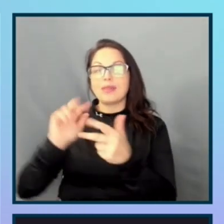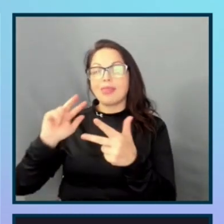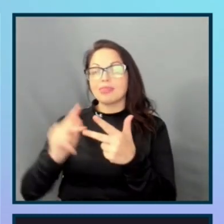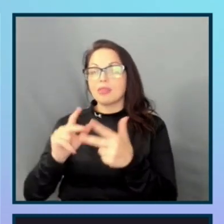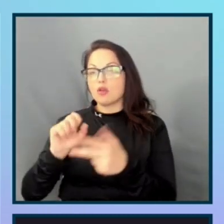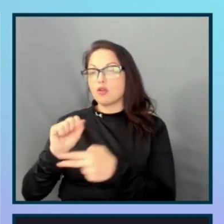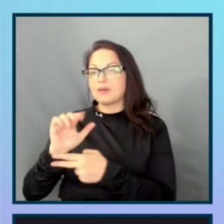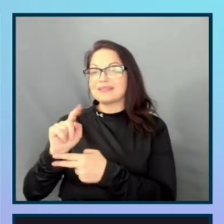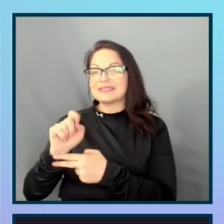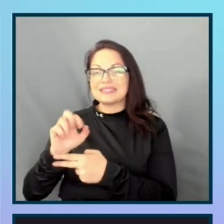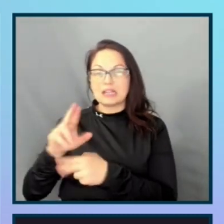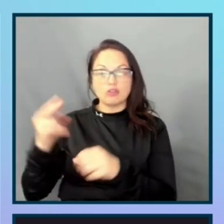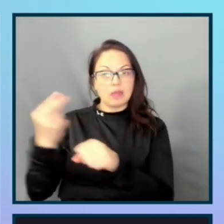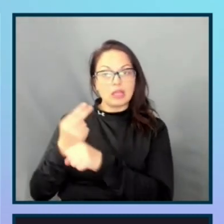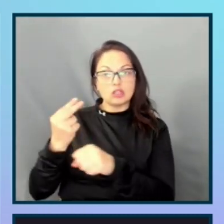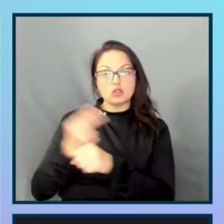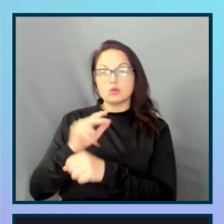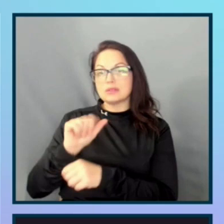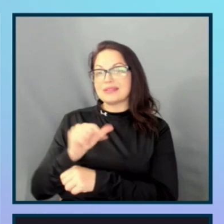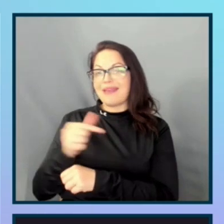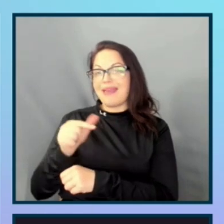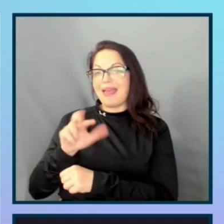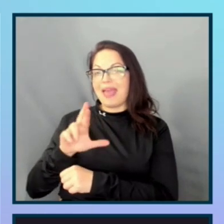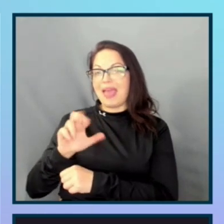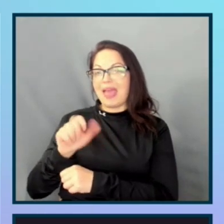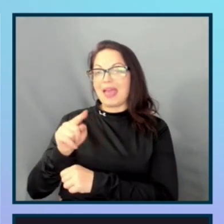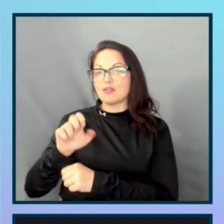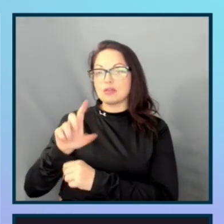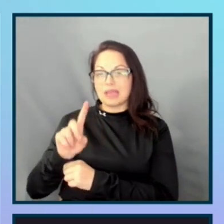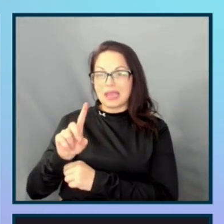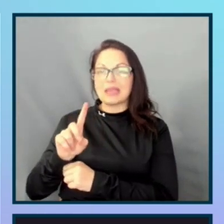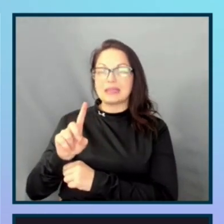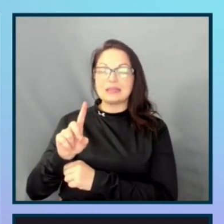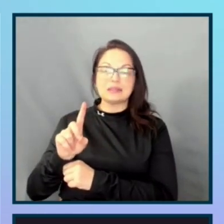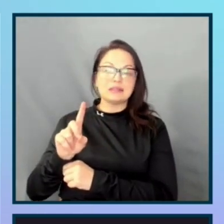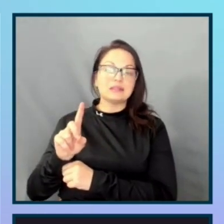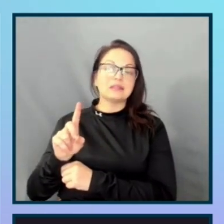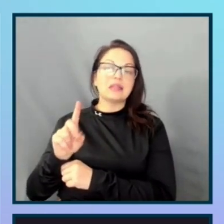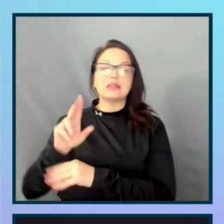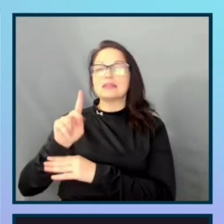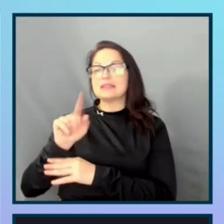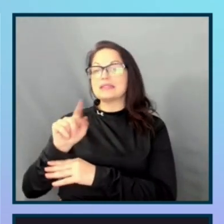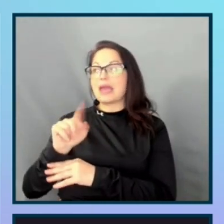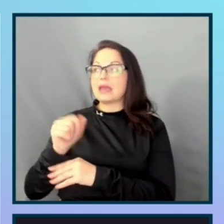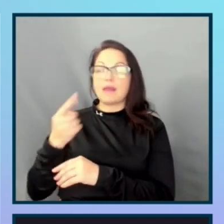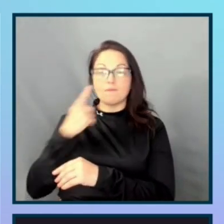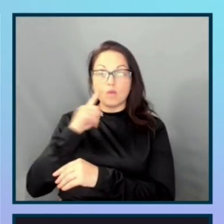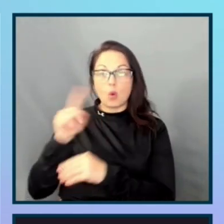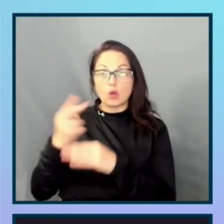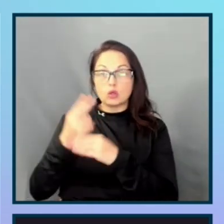for users with impairments and disabilities. And also governmental datasets.